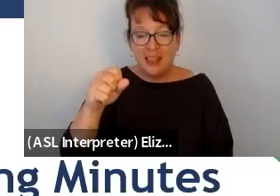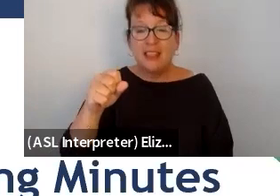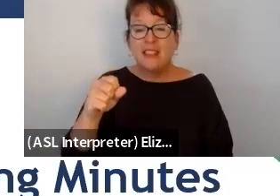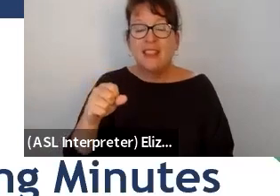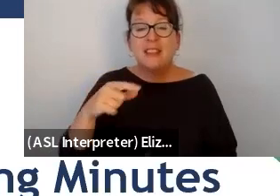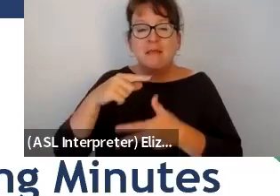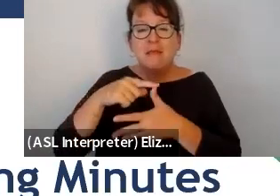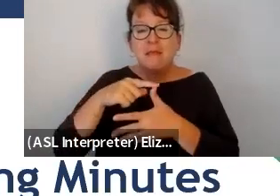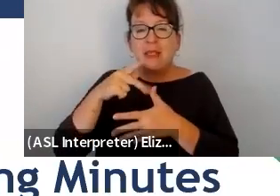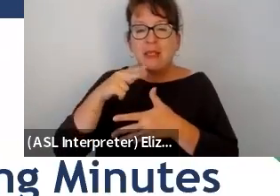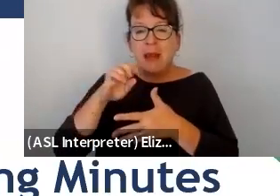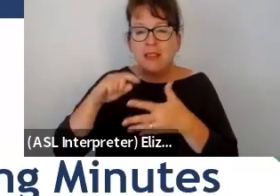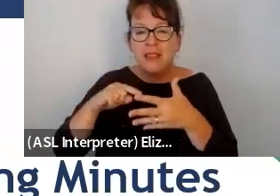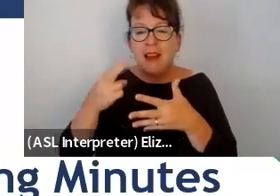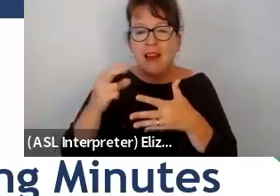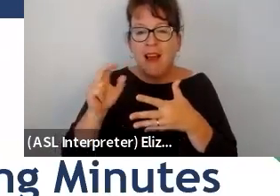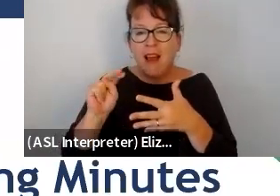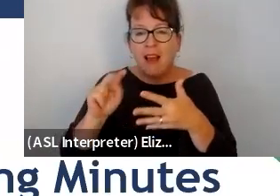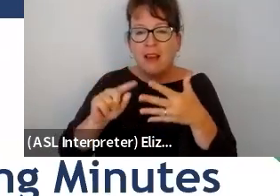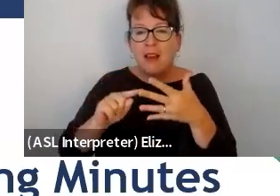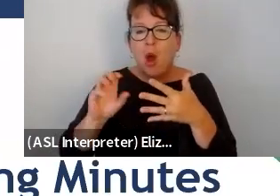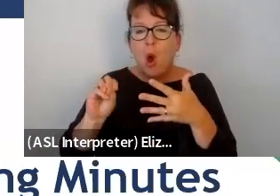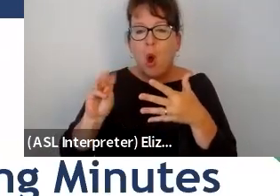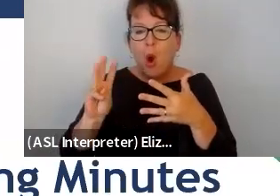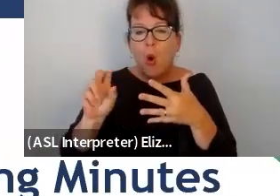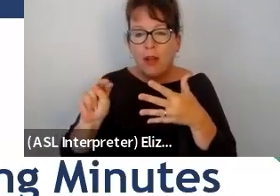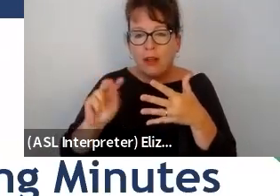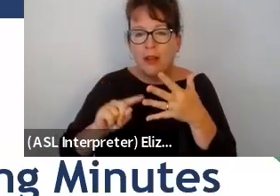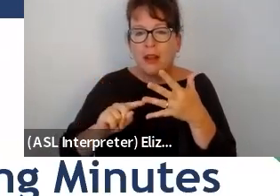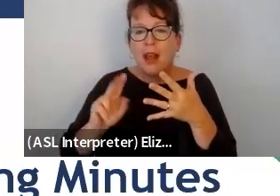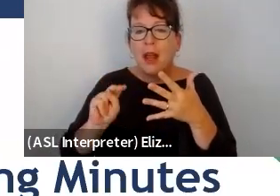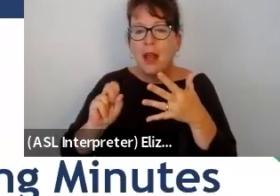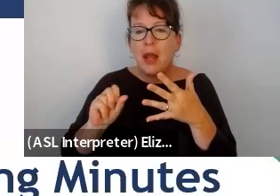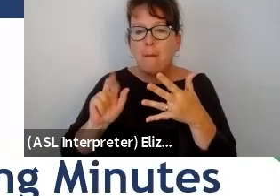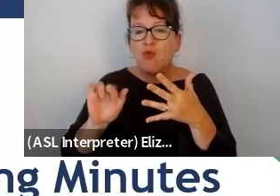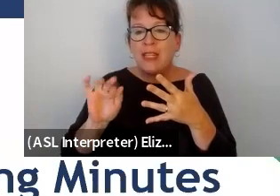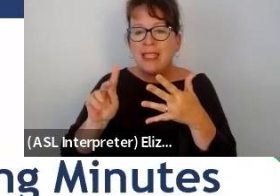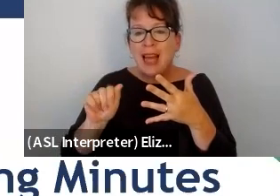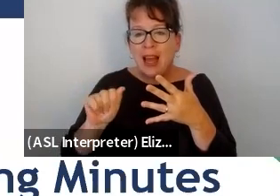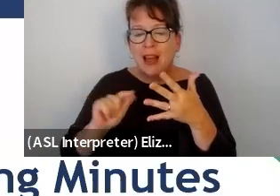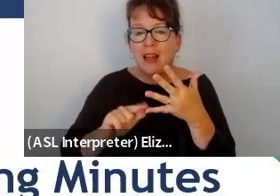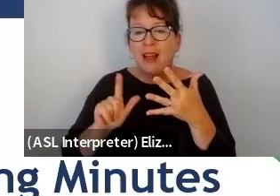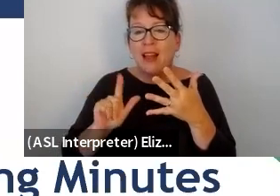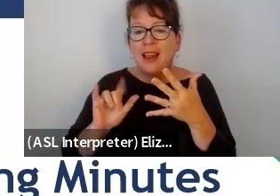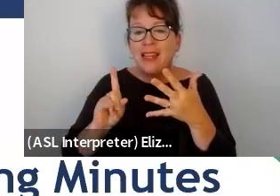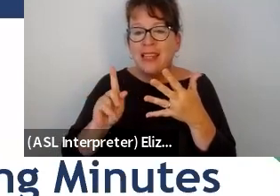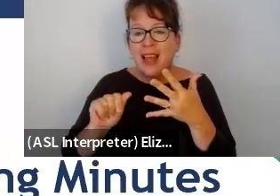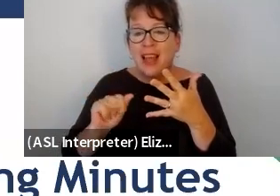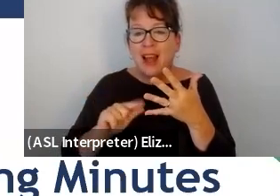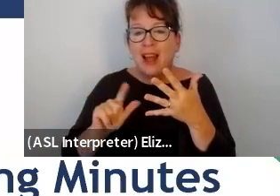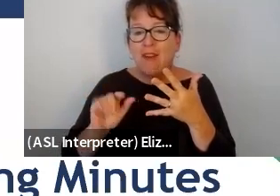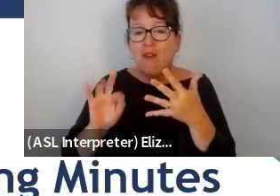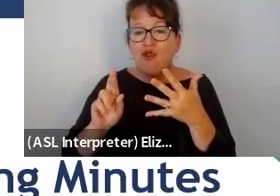implement, that we do not believe it will address the needs that we'll hear from people across the